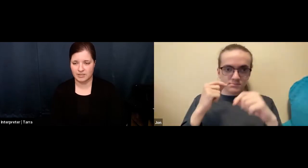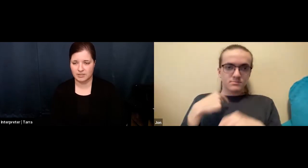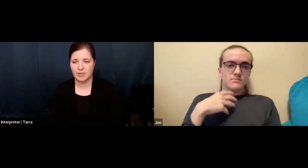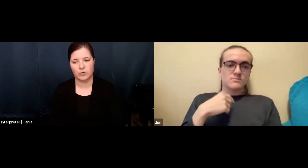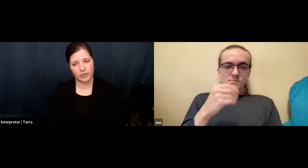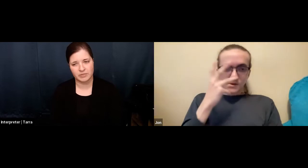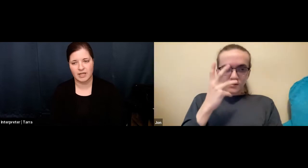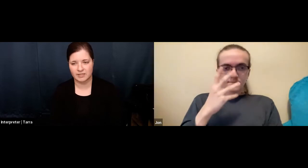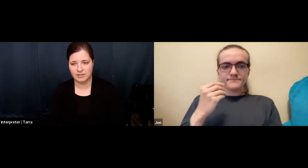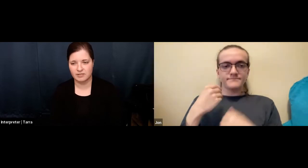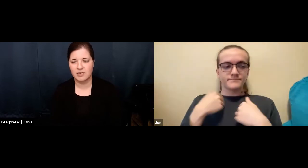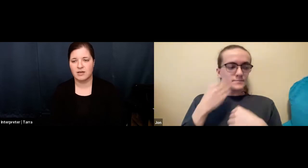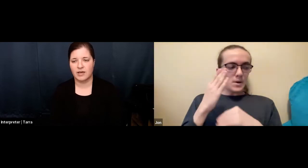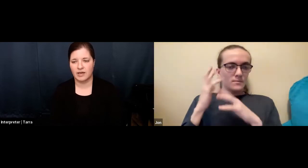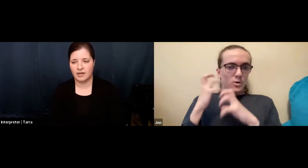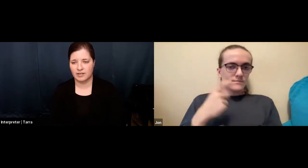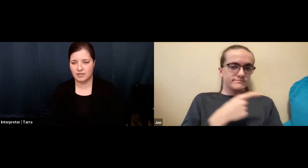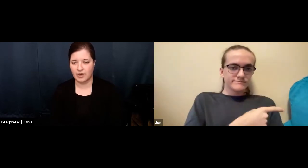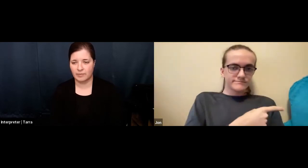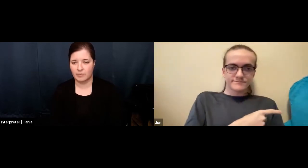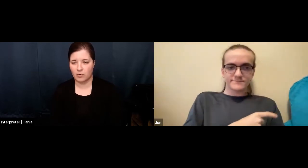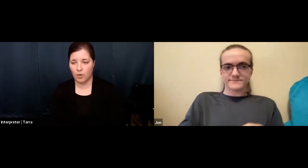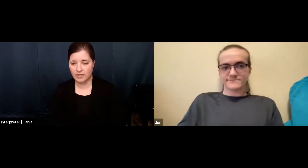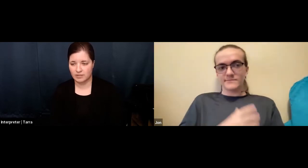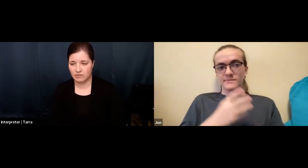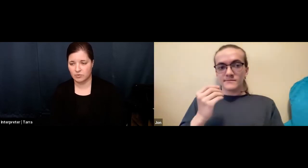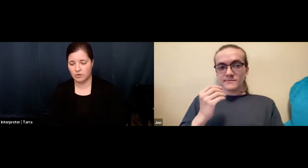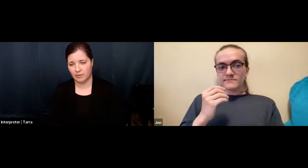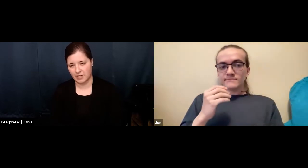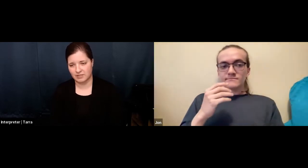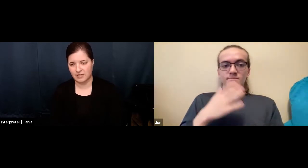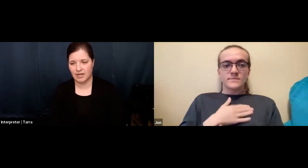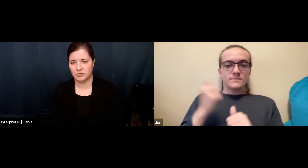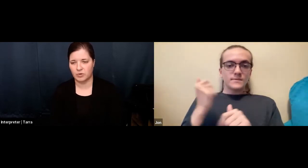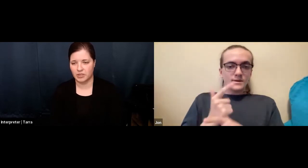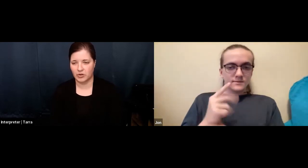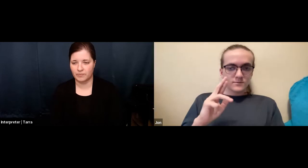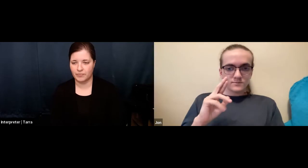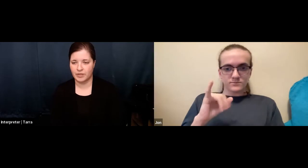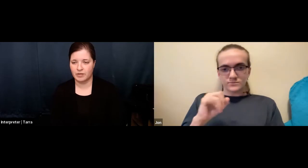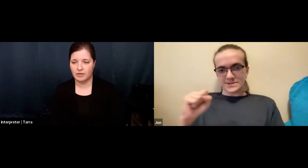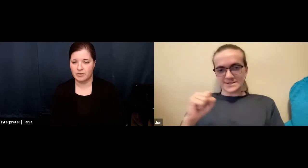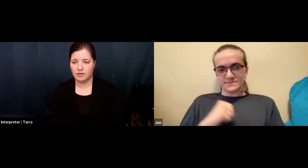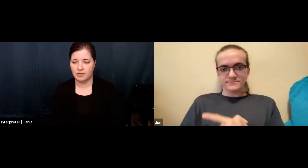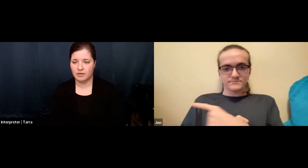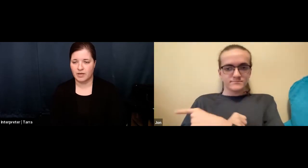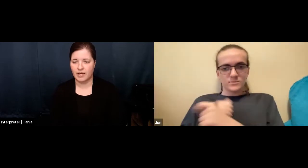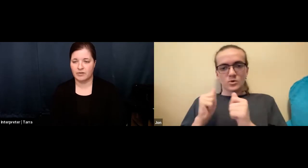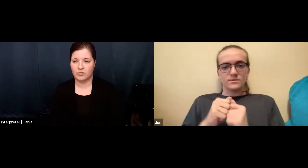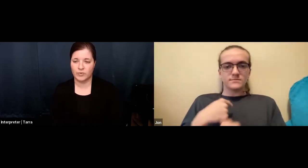Background, I'm in front of a white wall, I'm wearing a dark gray long-sleeve shirt, I have brown hair